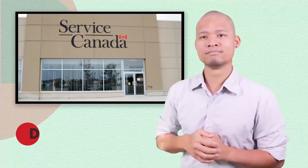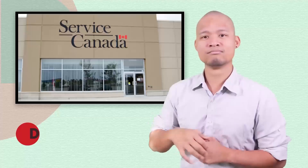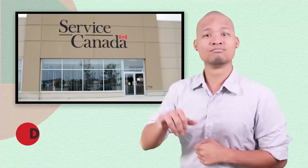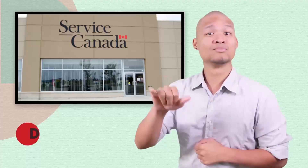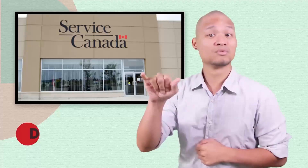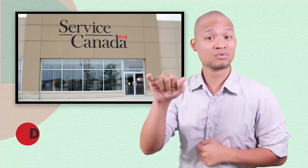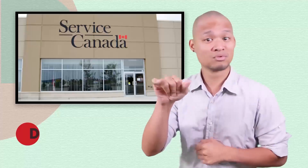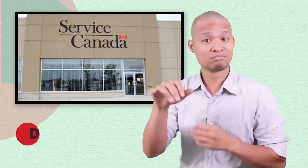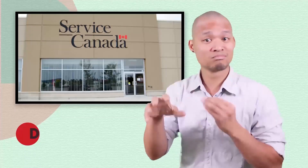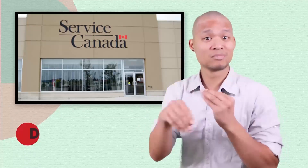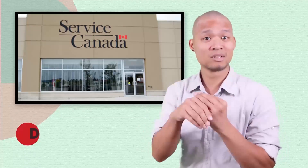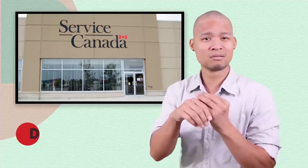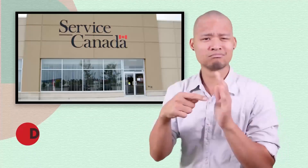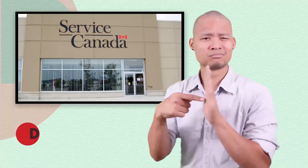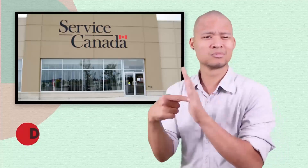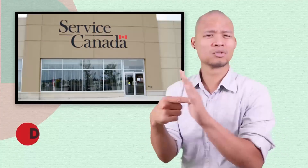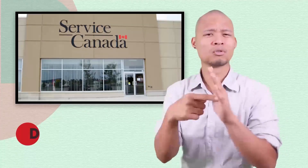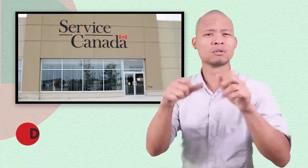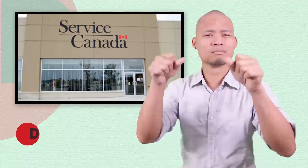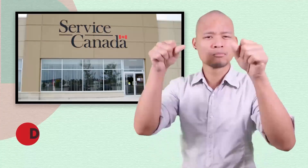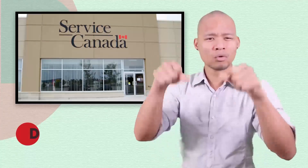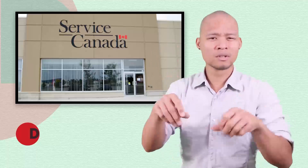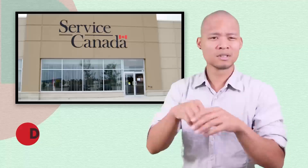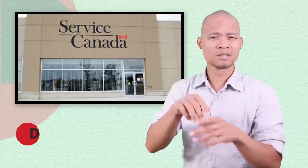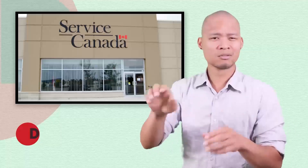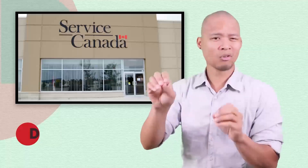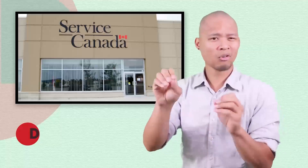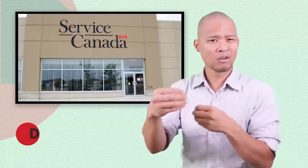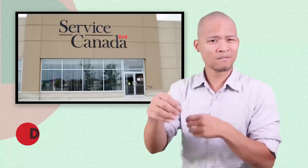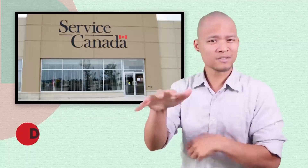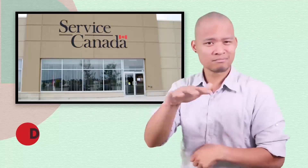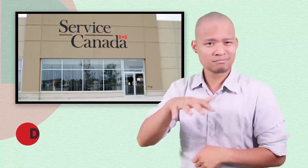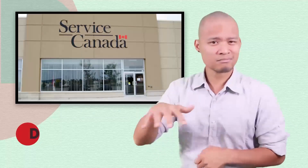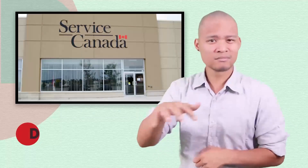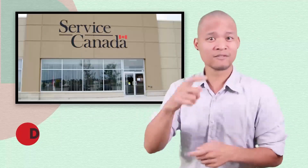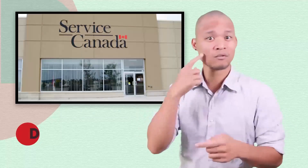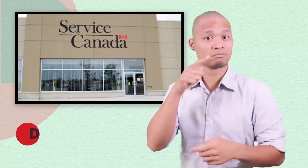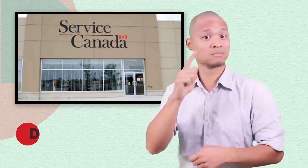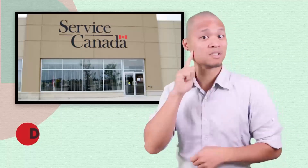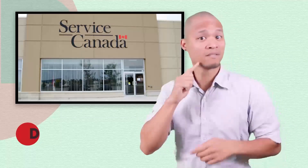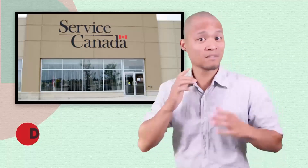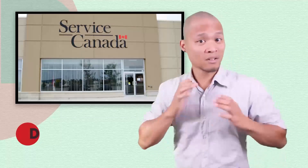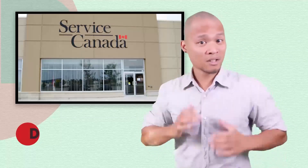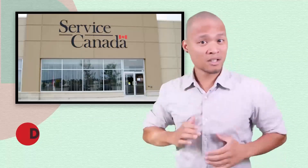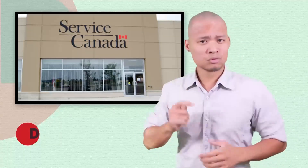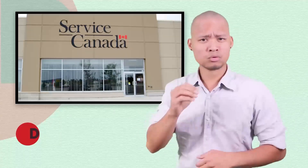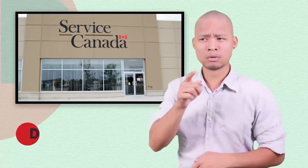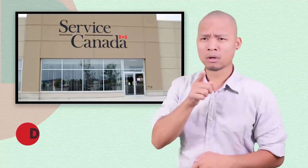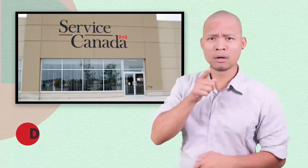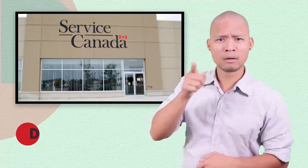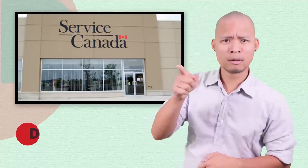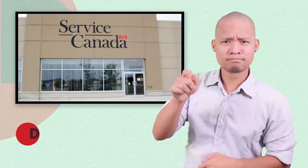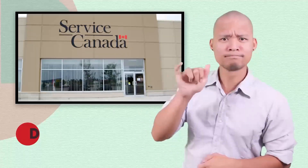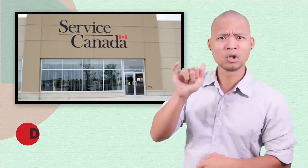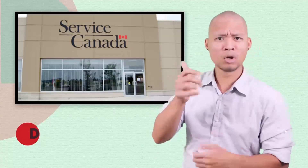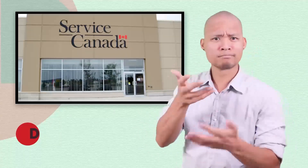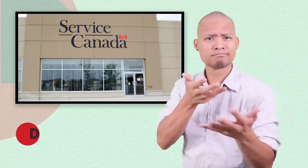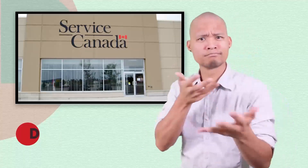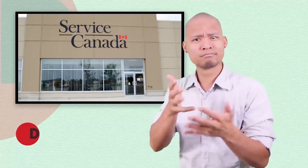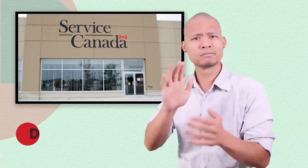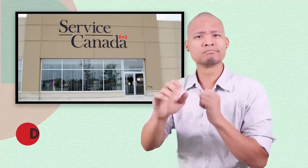[JORDAN]: They also show posters in their offices for Deaf clients to point to,